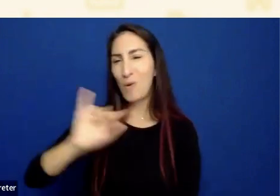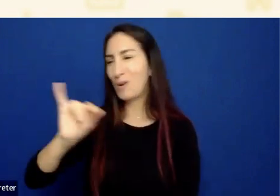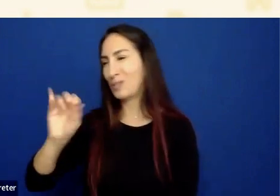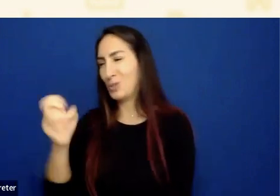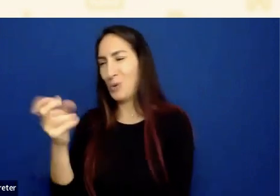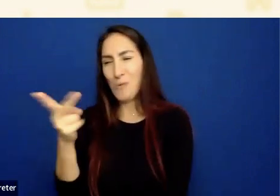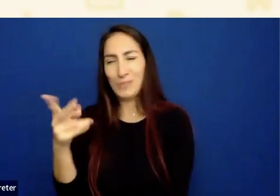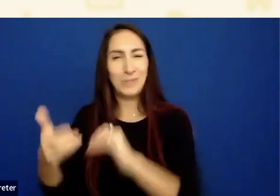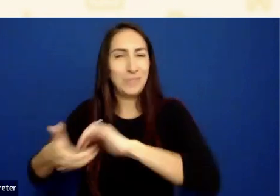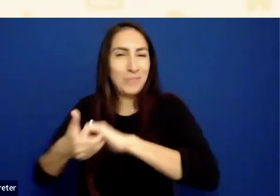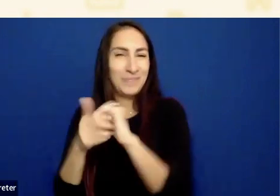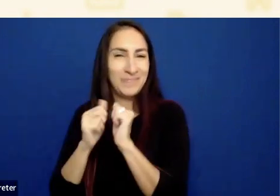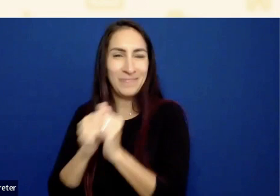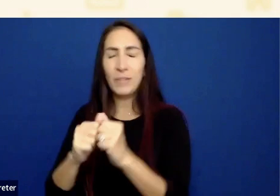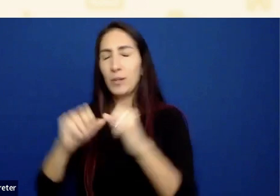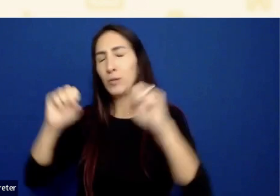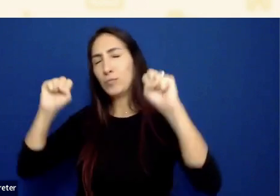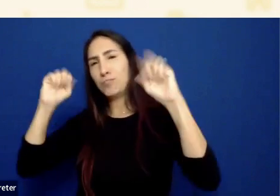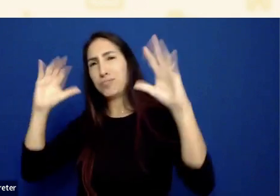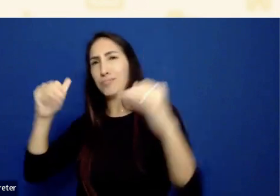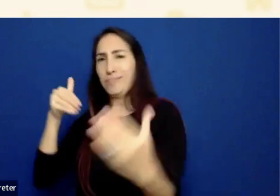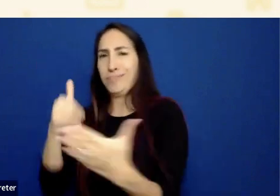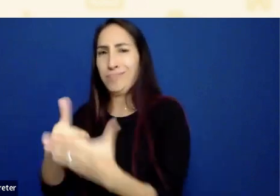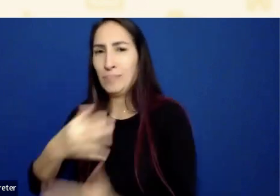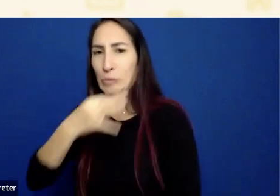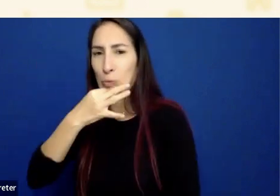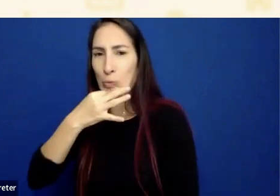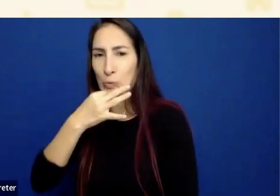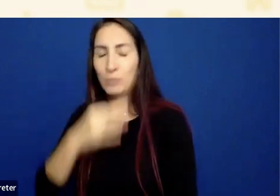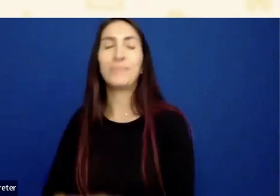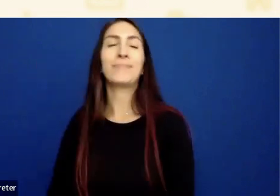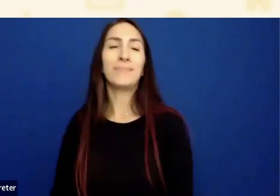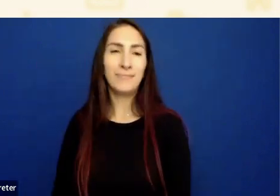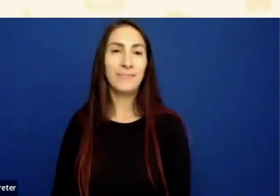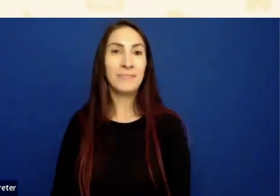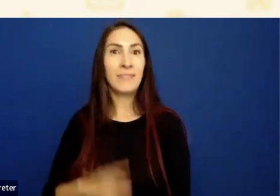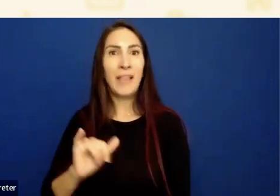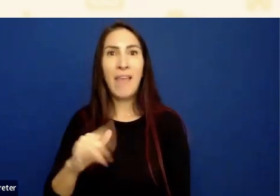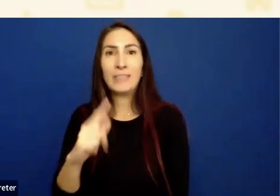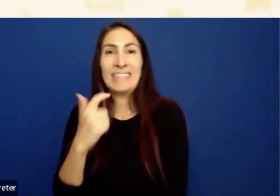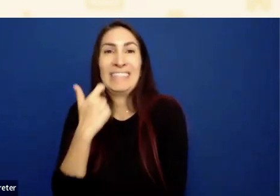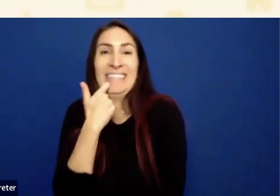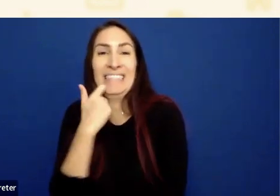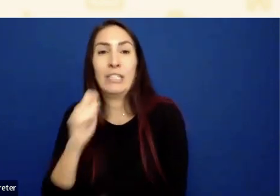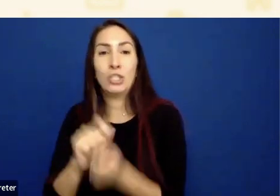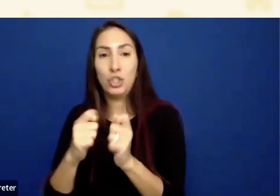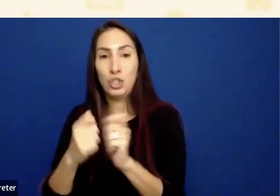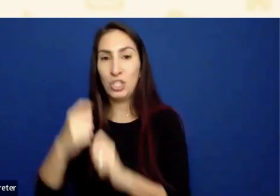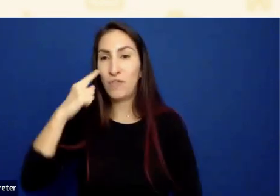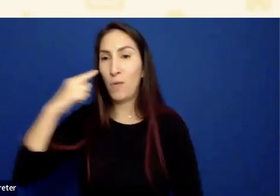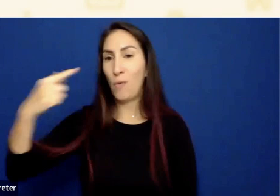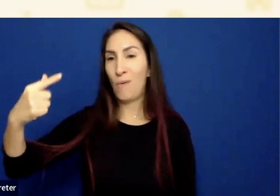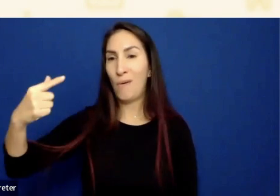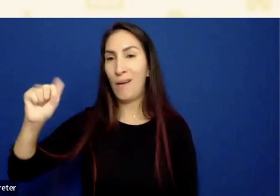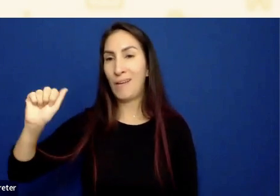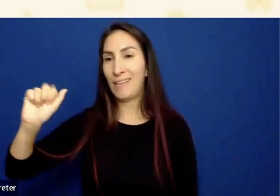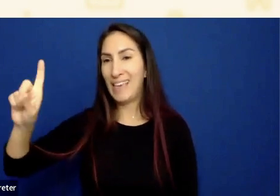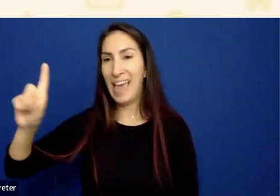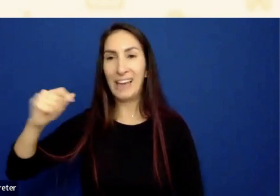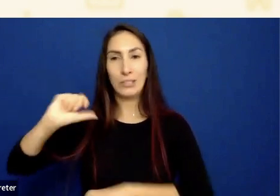So obviously, this is one of the most recent changes in GAAD, which is the creation of this foundation. It's got lots of really great programs.